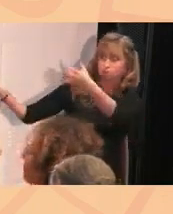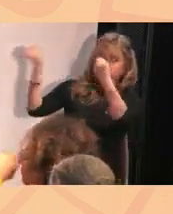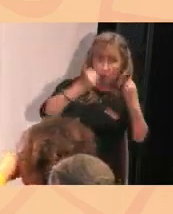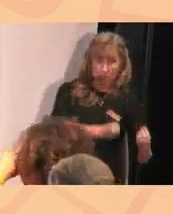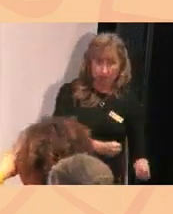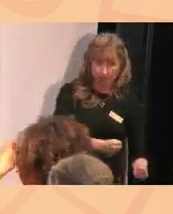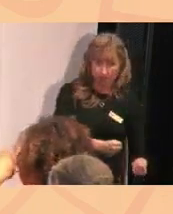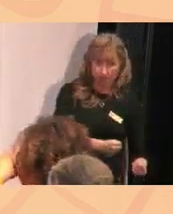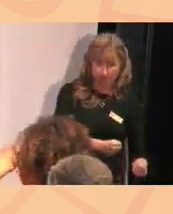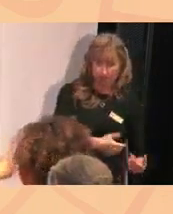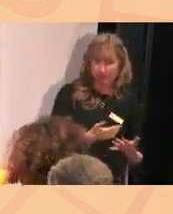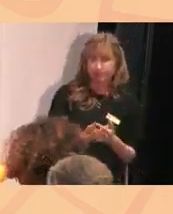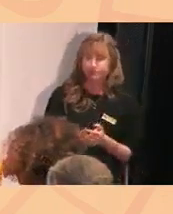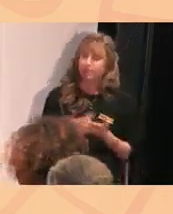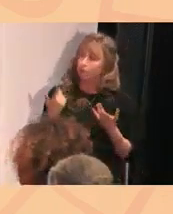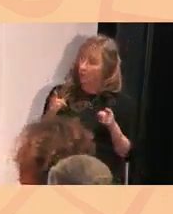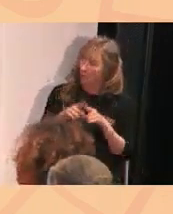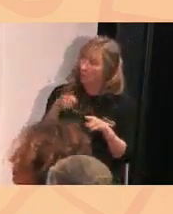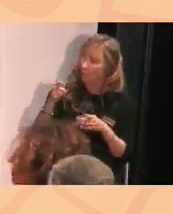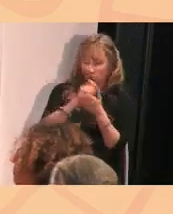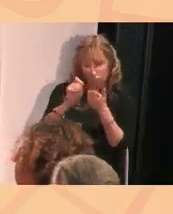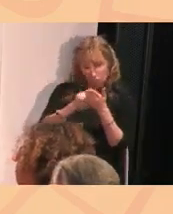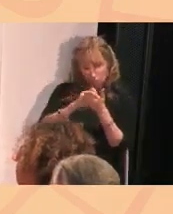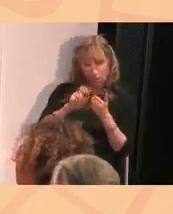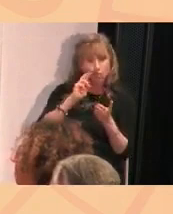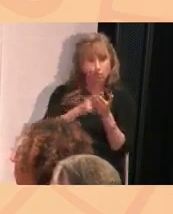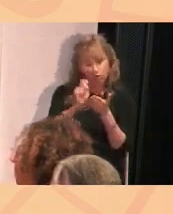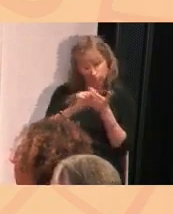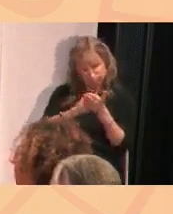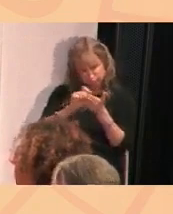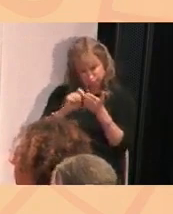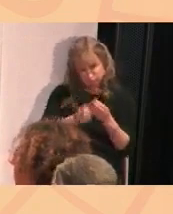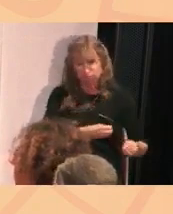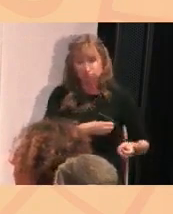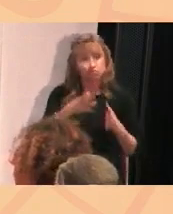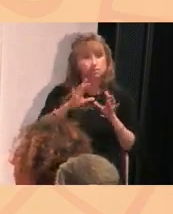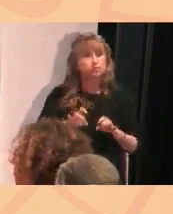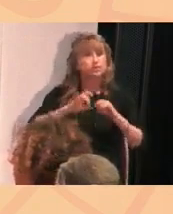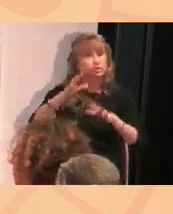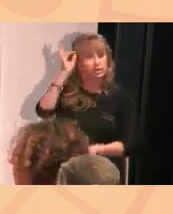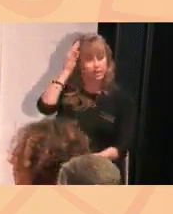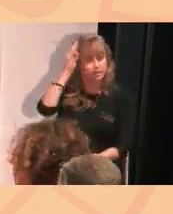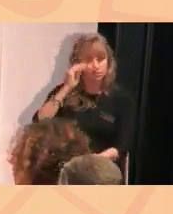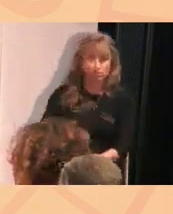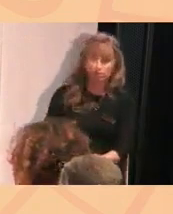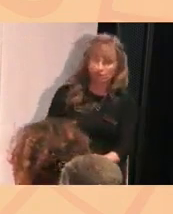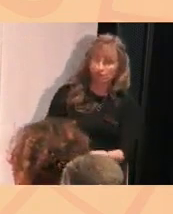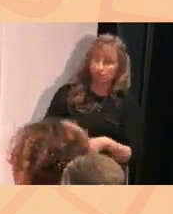Australia at the National Gallery of Victoria, but this was cancelled three months prior to its return here.